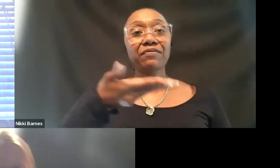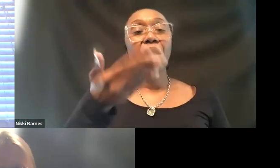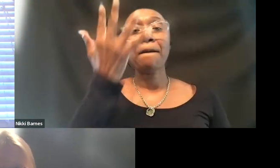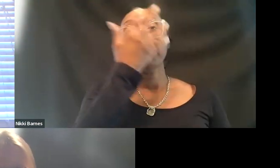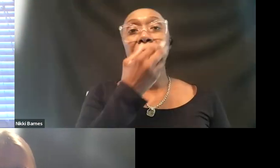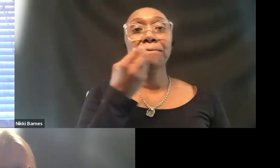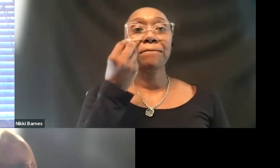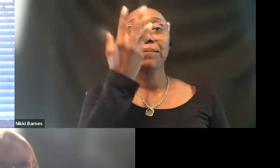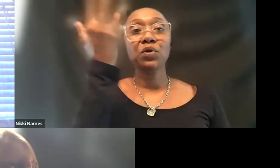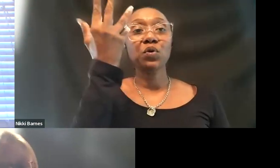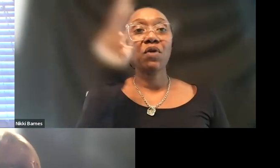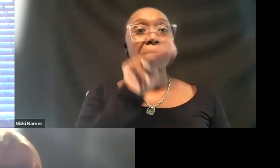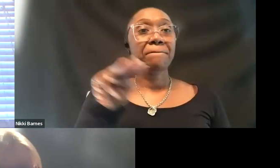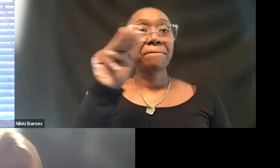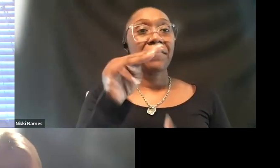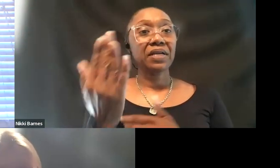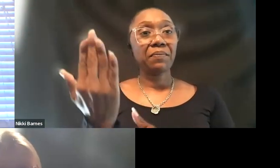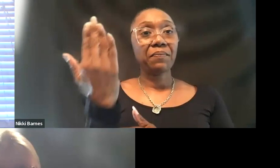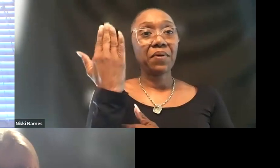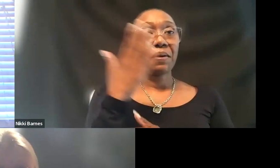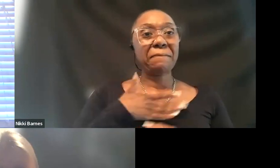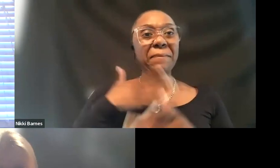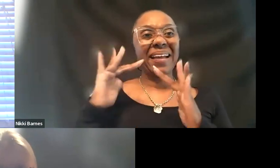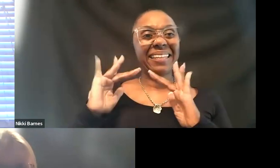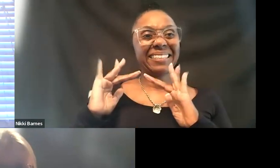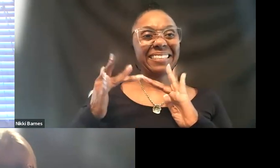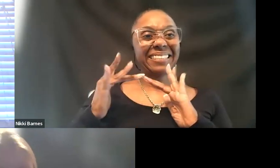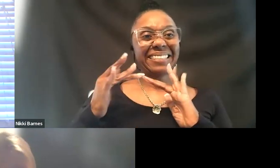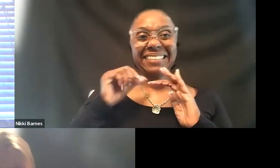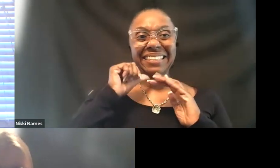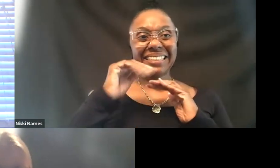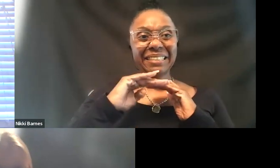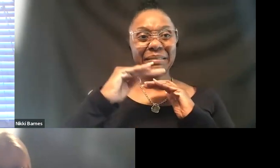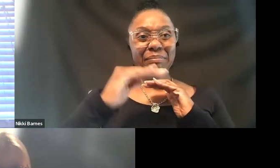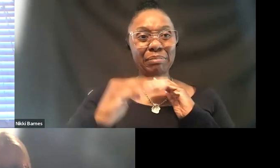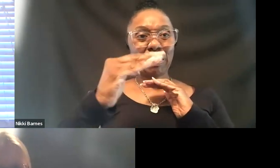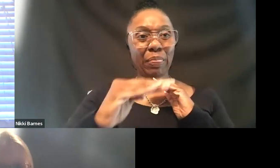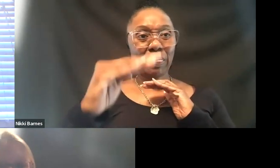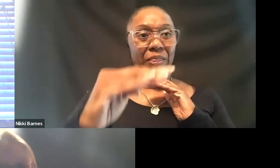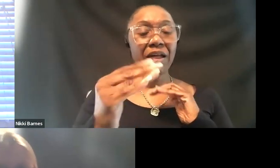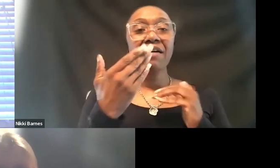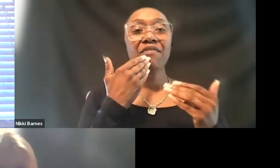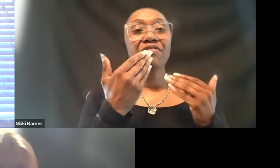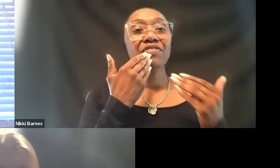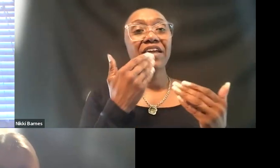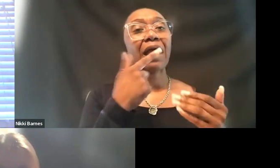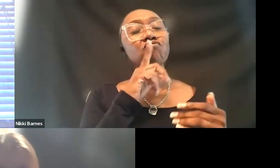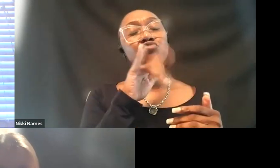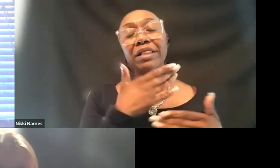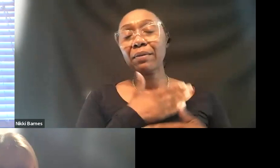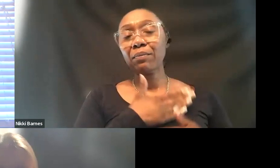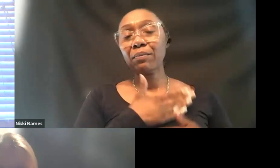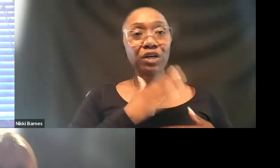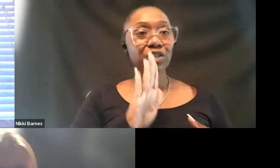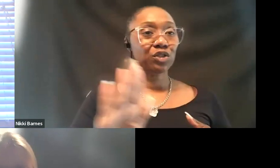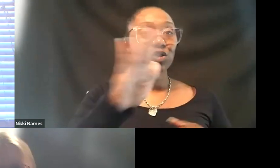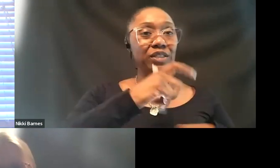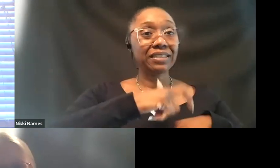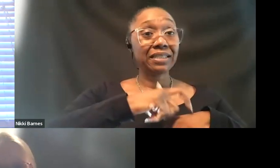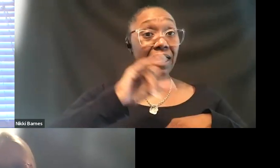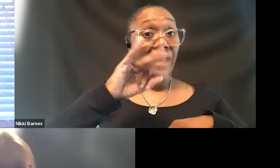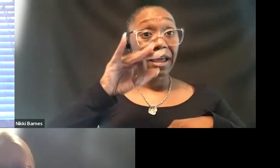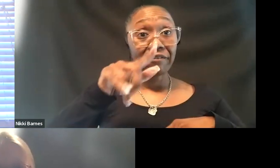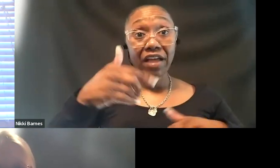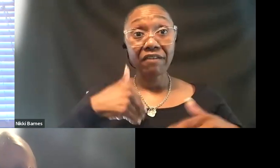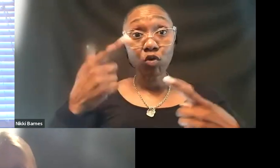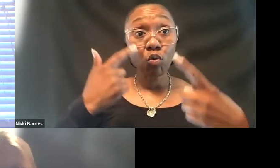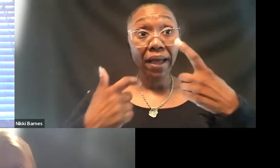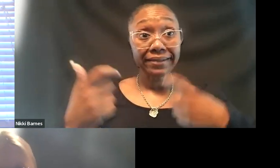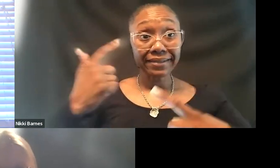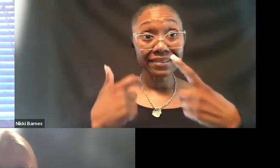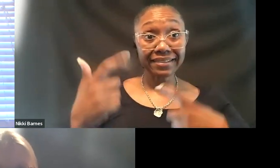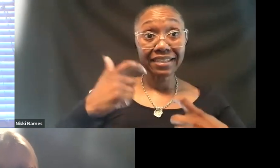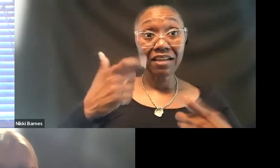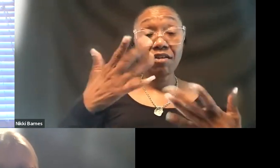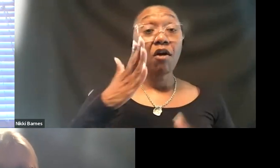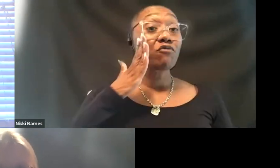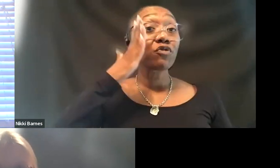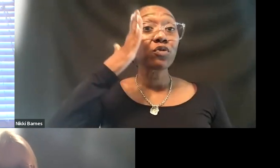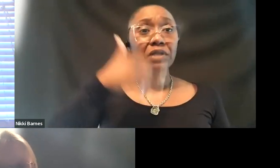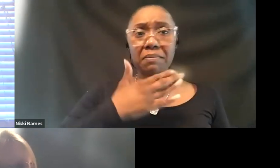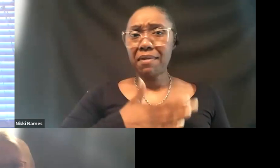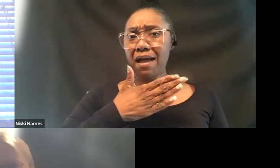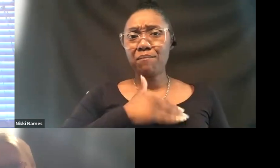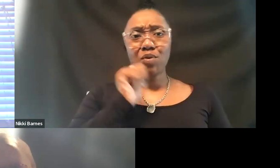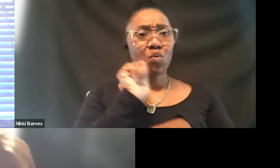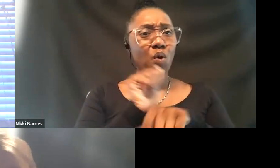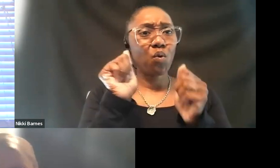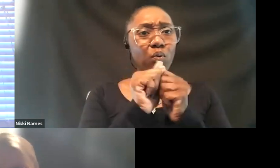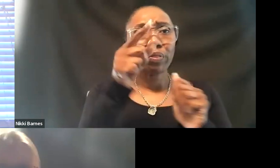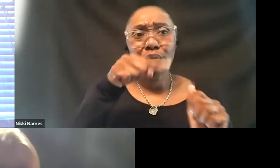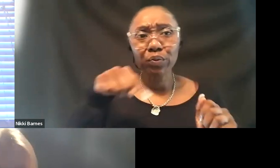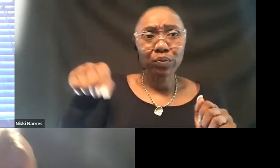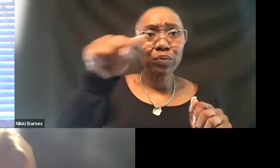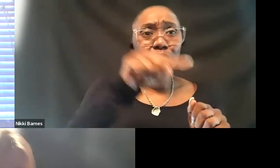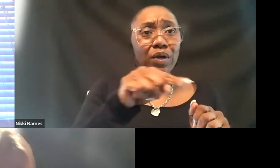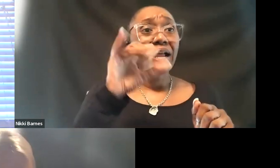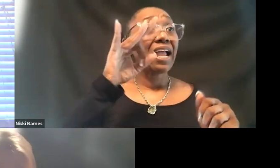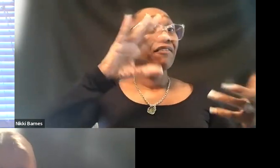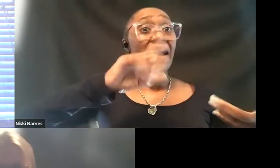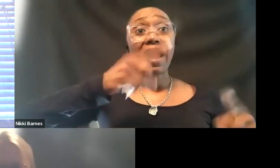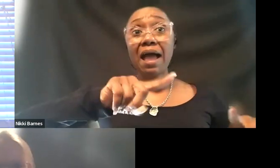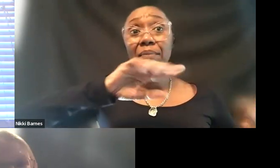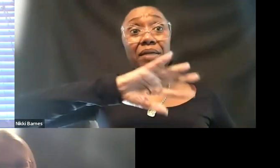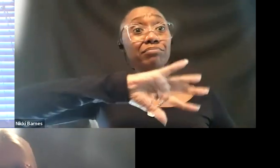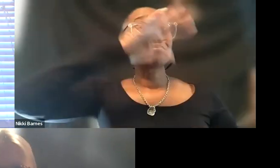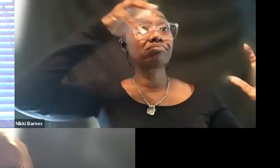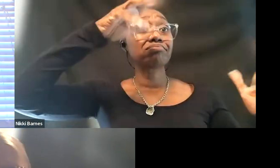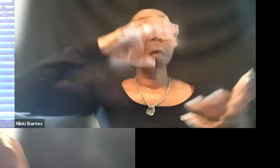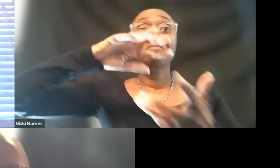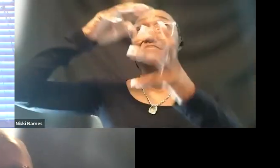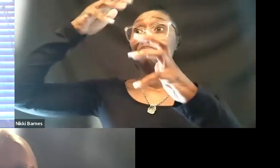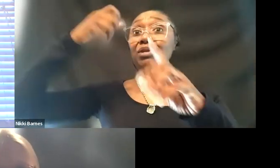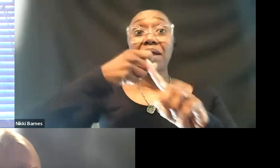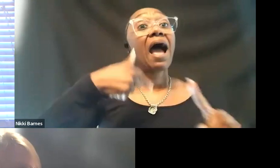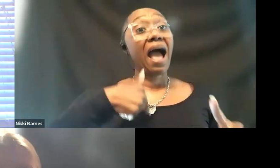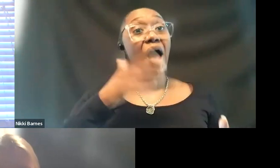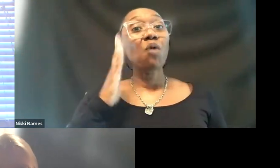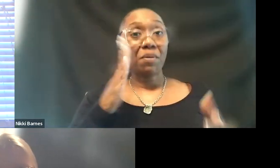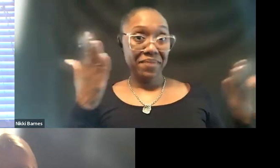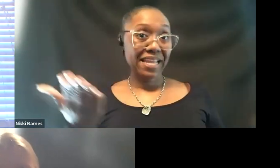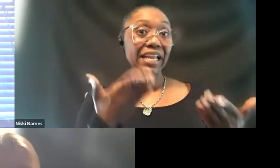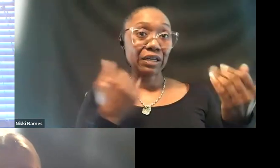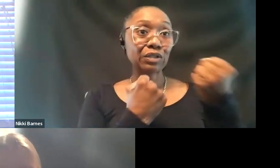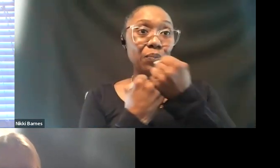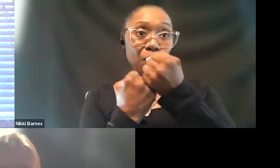And I, my internet connection is somehow unstable. Okay. Thank you for having me on this beautiful Monday morning.